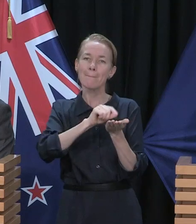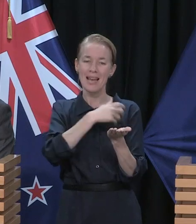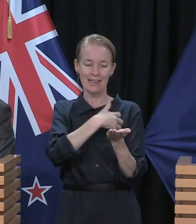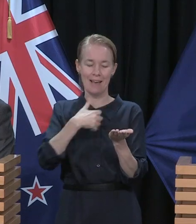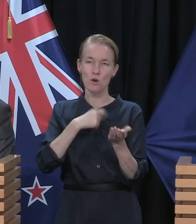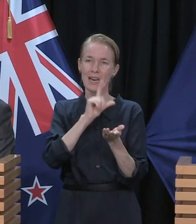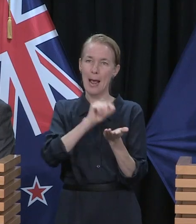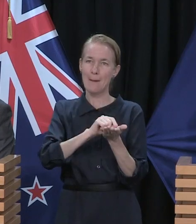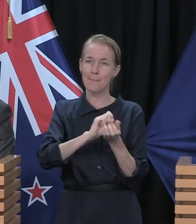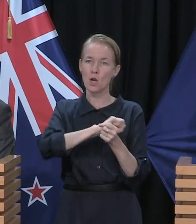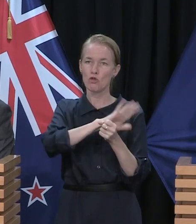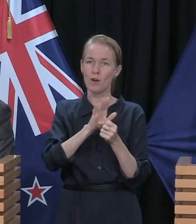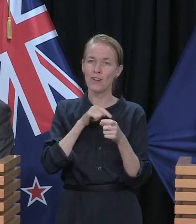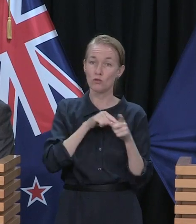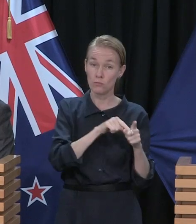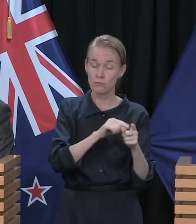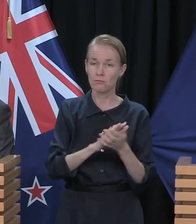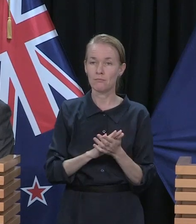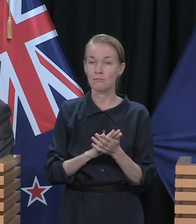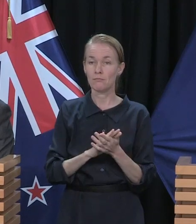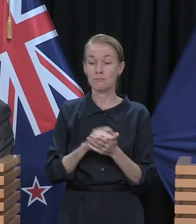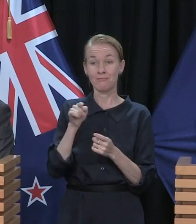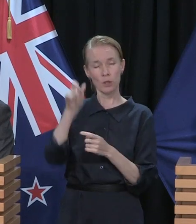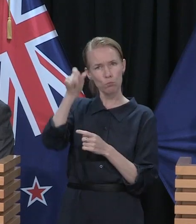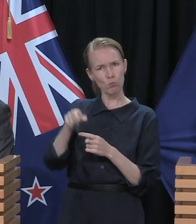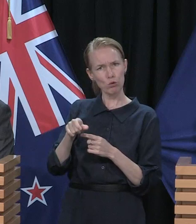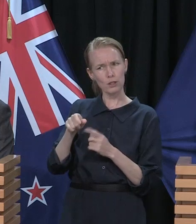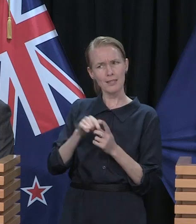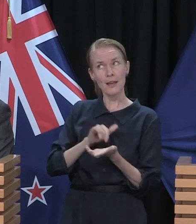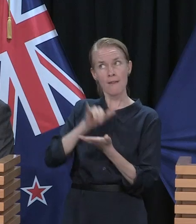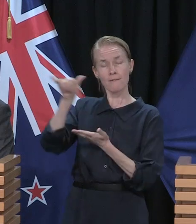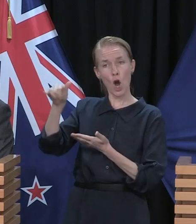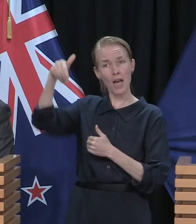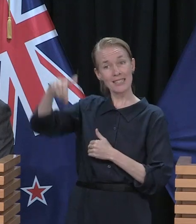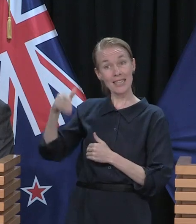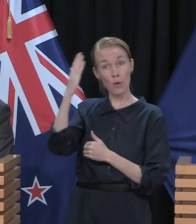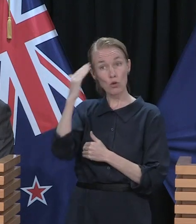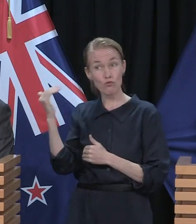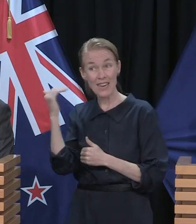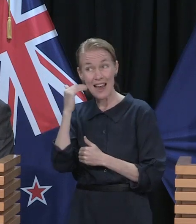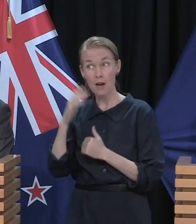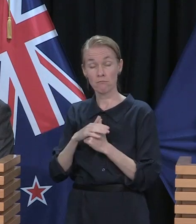Tracer app - following up on last week, for the case that went to South